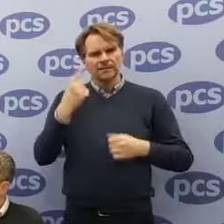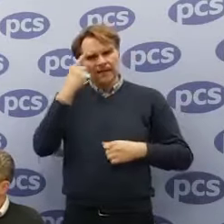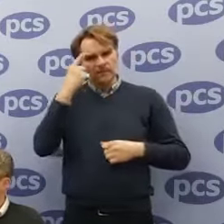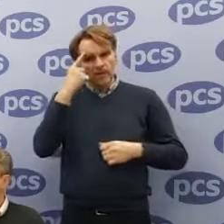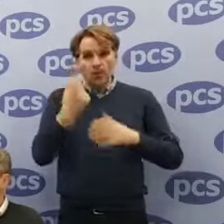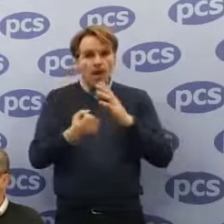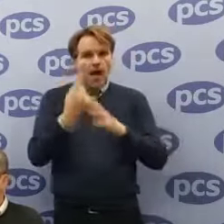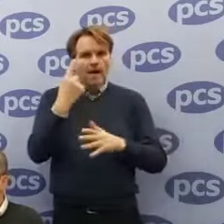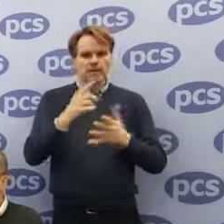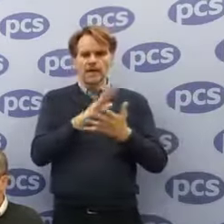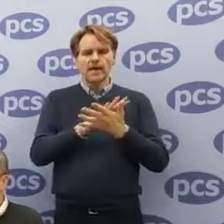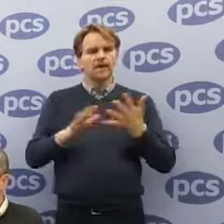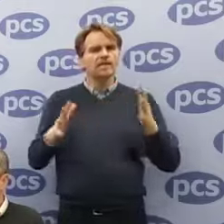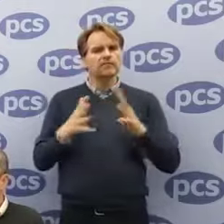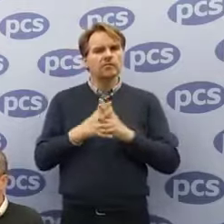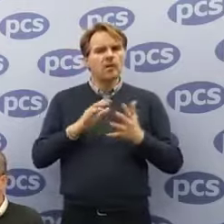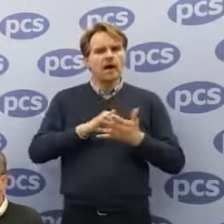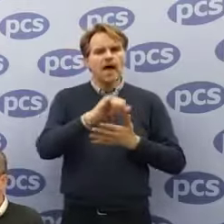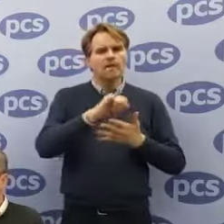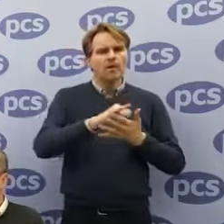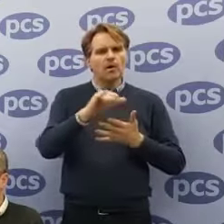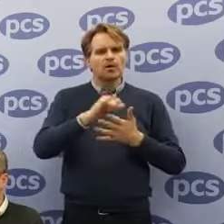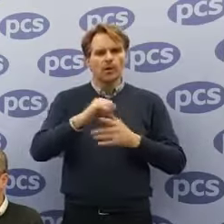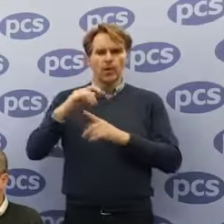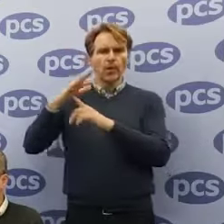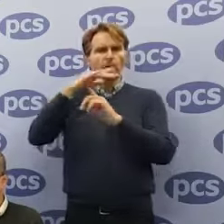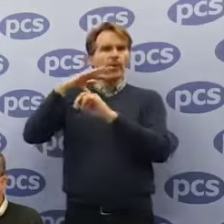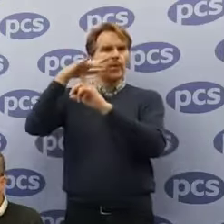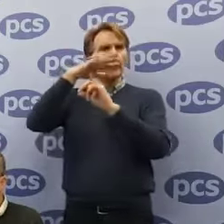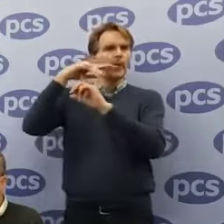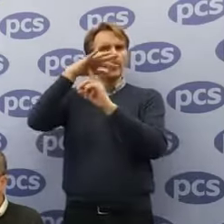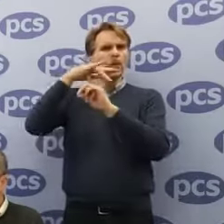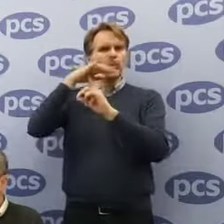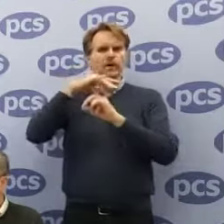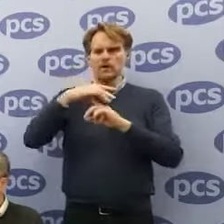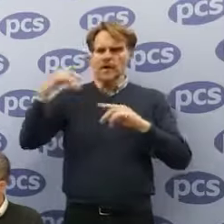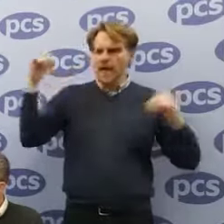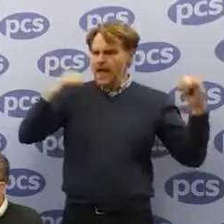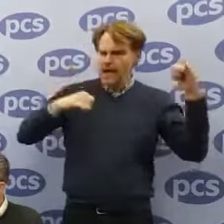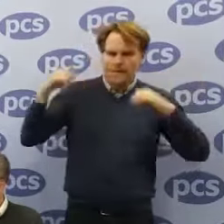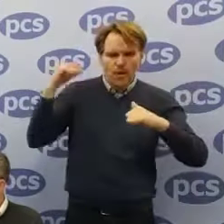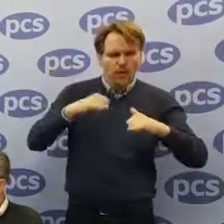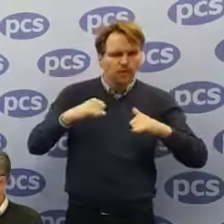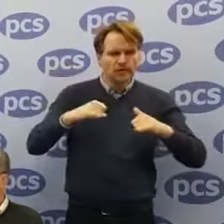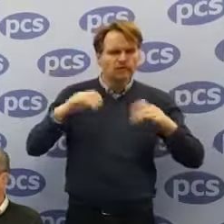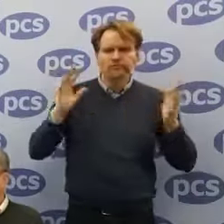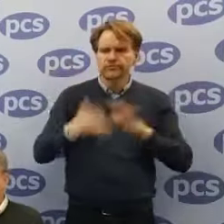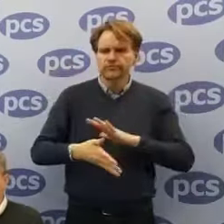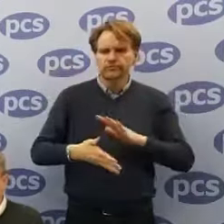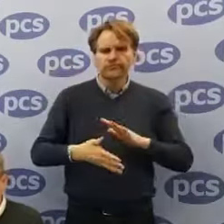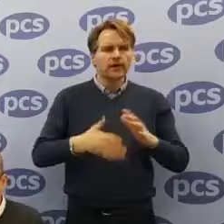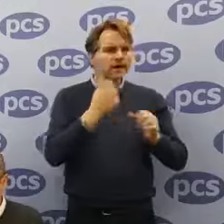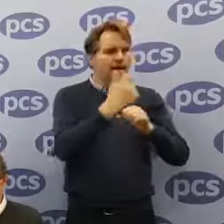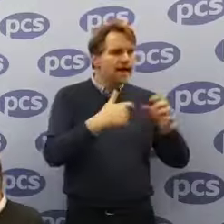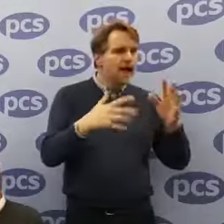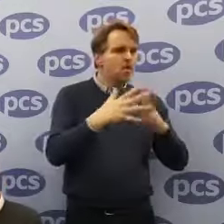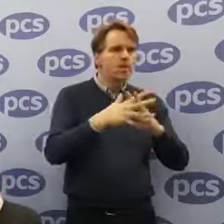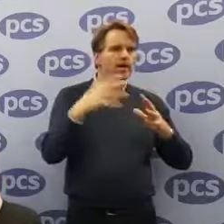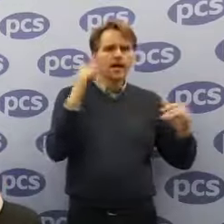airports recently, surely if we want to win we should pay our members in the ports and airports to come out on strike? Well that's an excellent question and